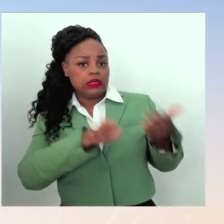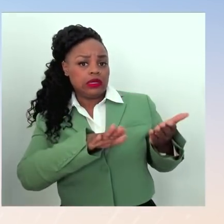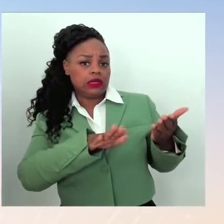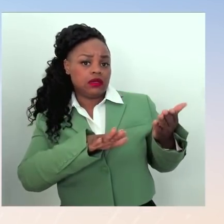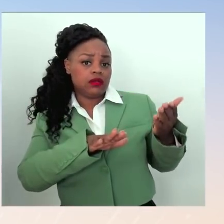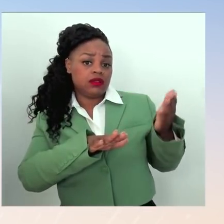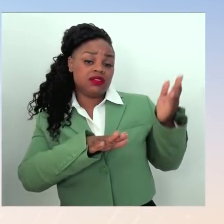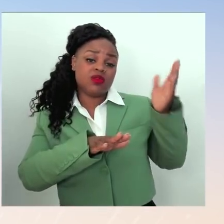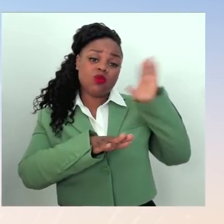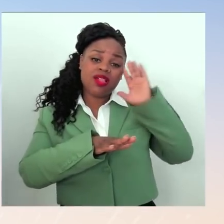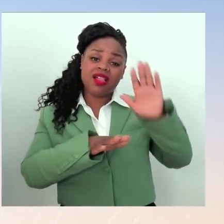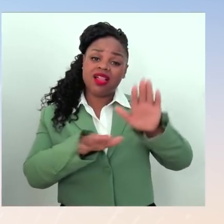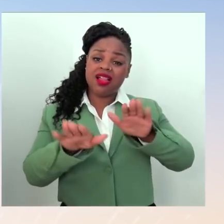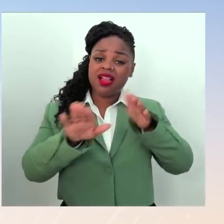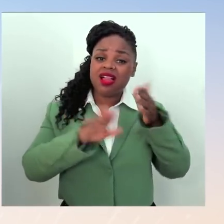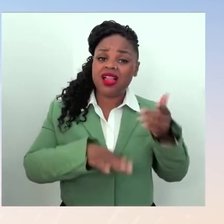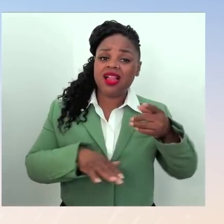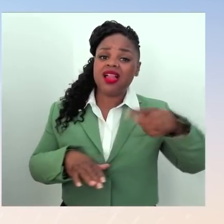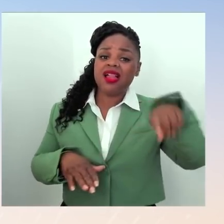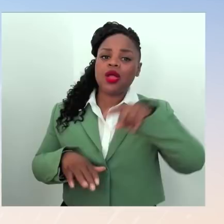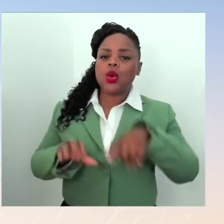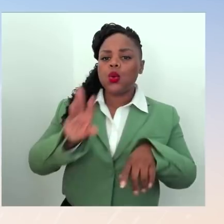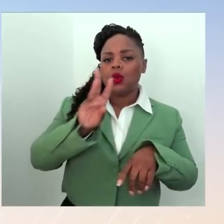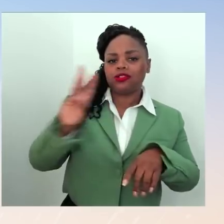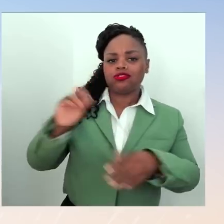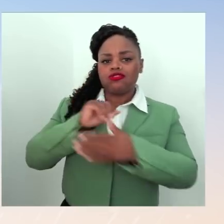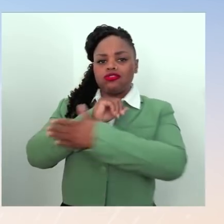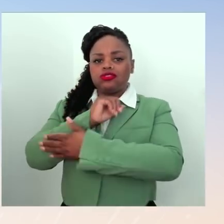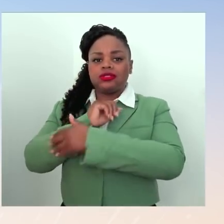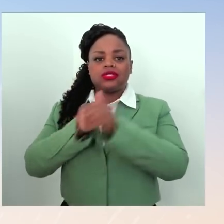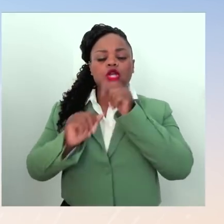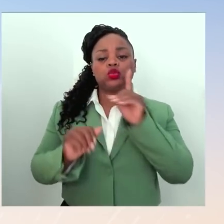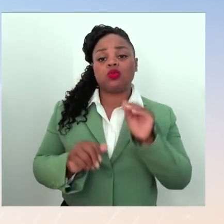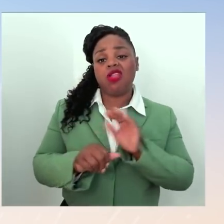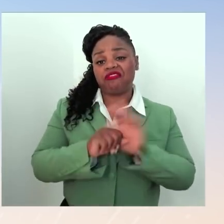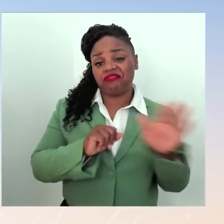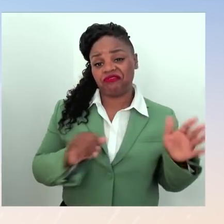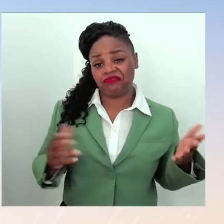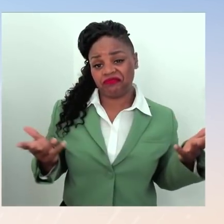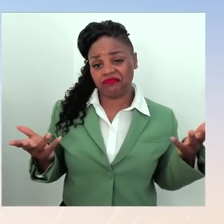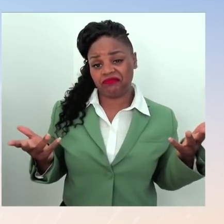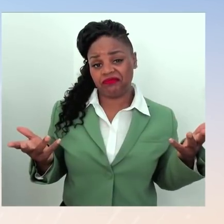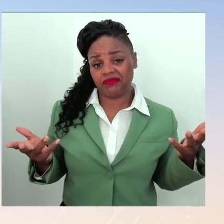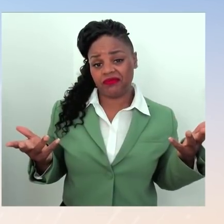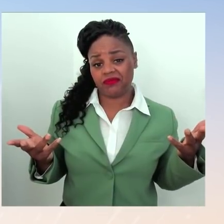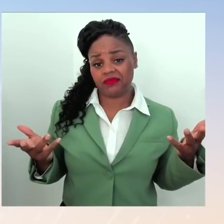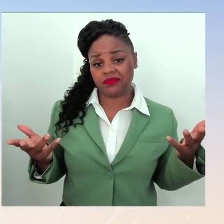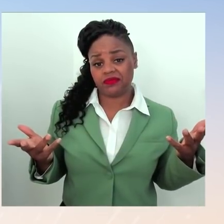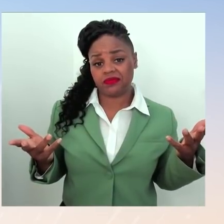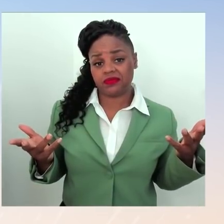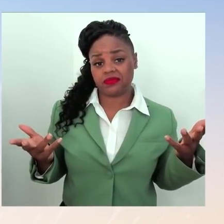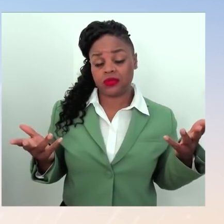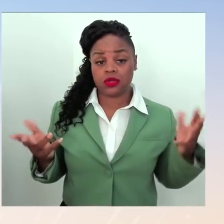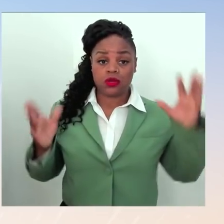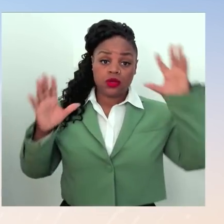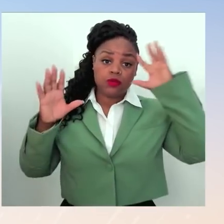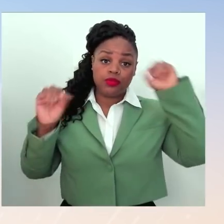Is the President happy with -- does he believe the cr- -- the administration's response so far